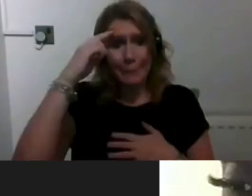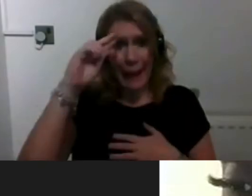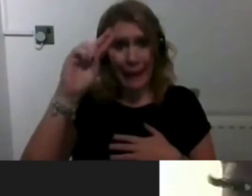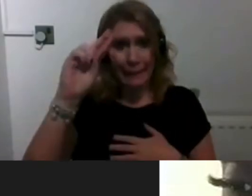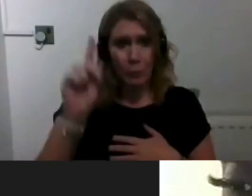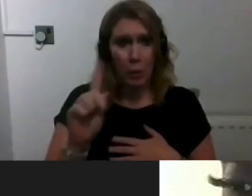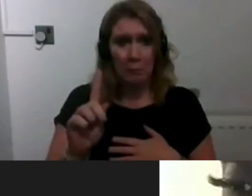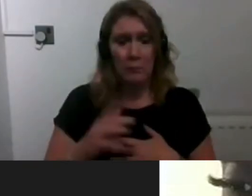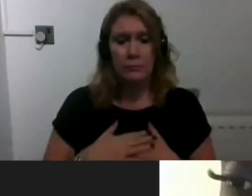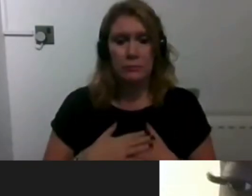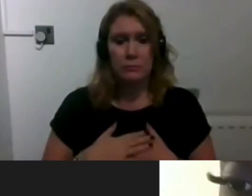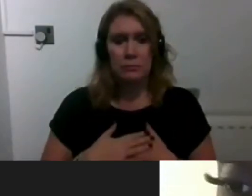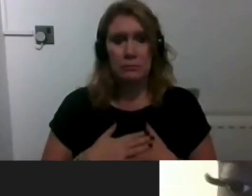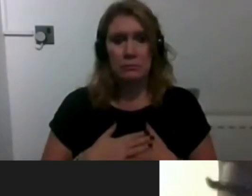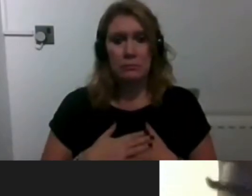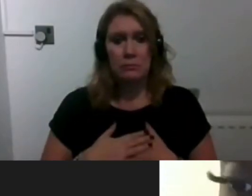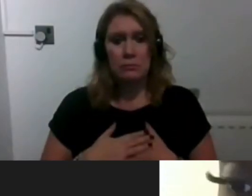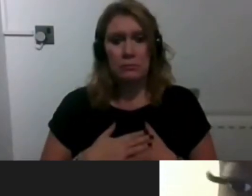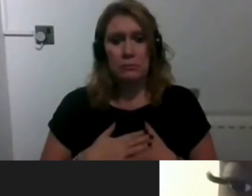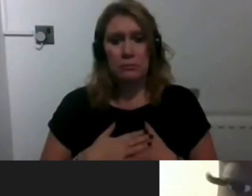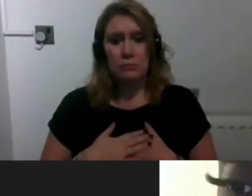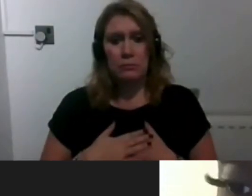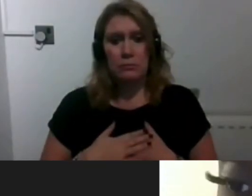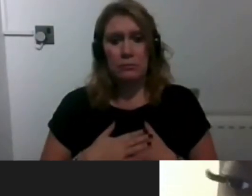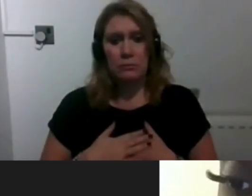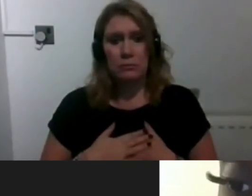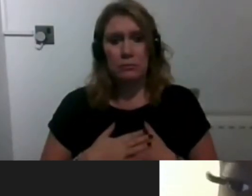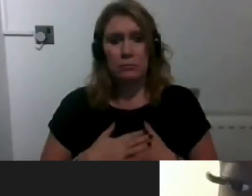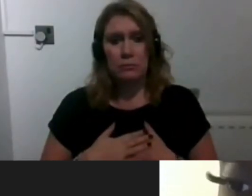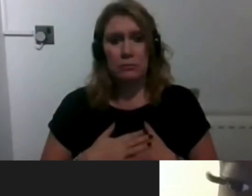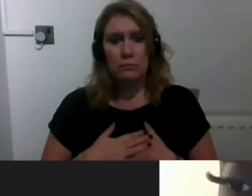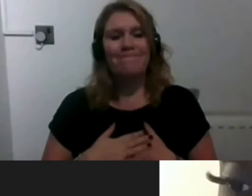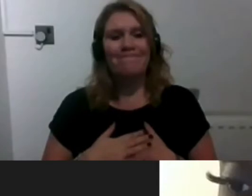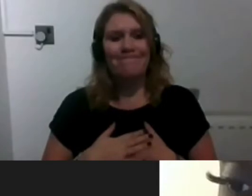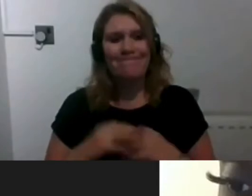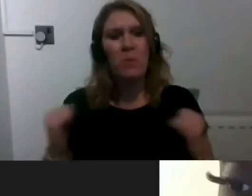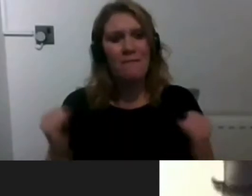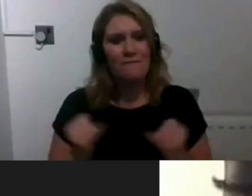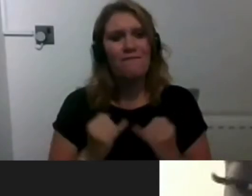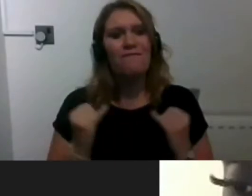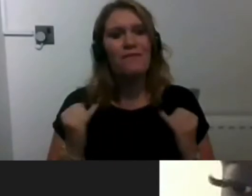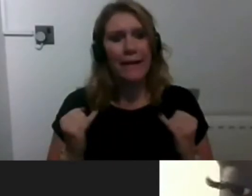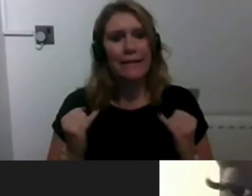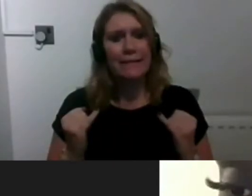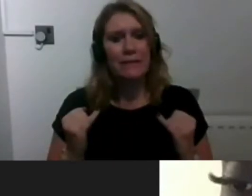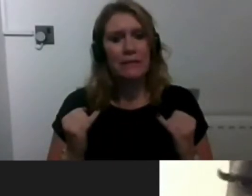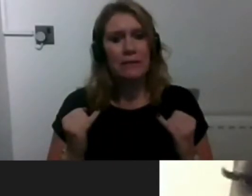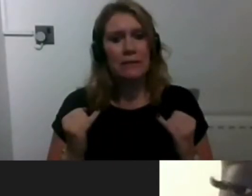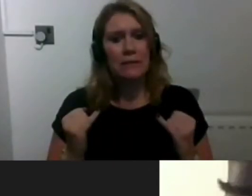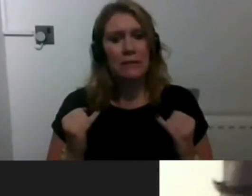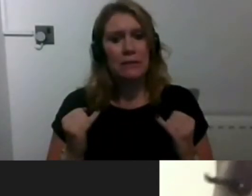called Let's Fight for Coronavirus.